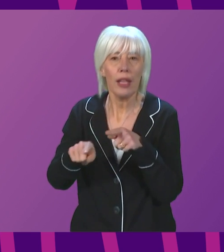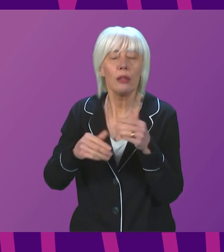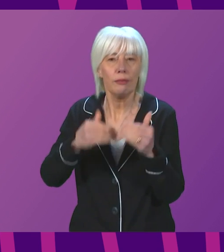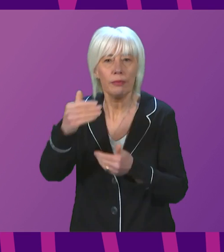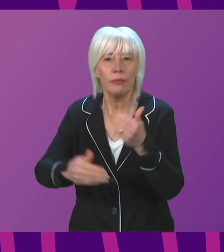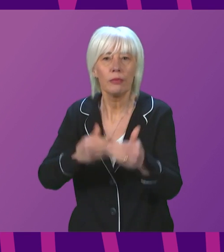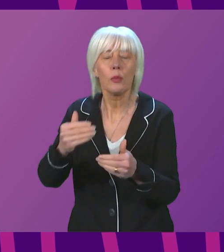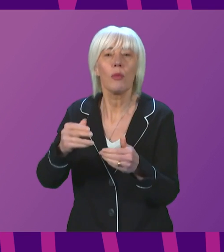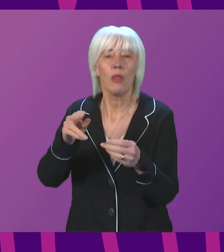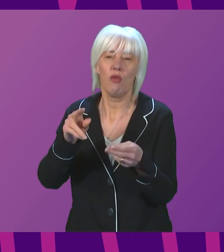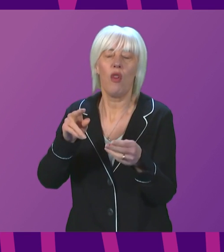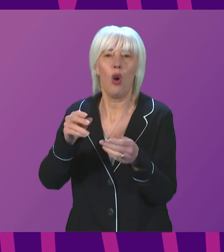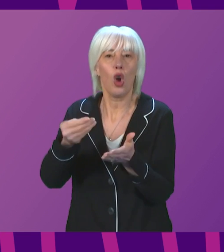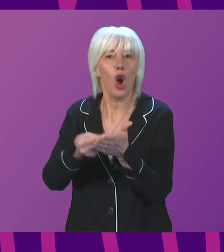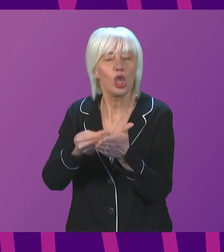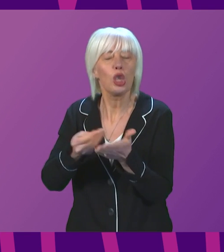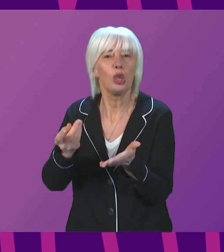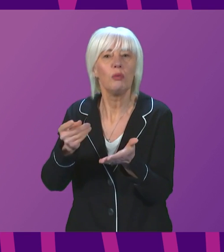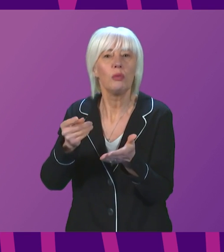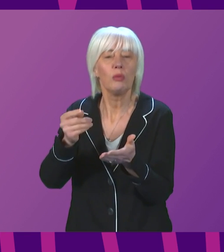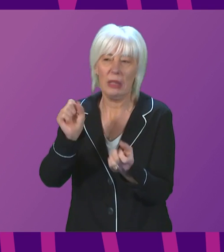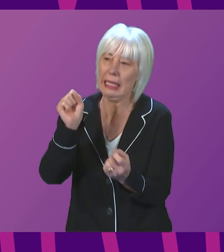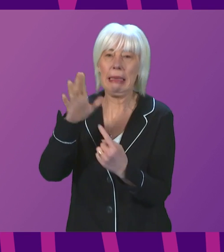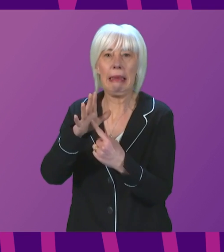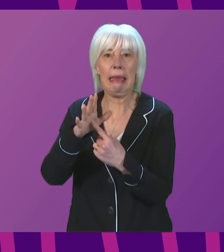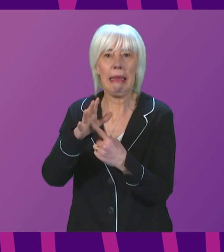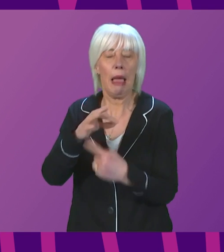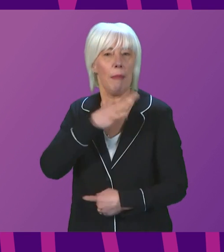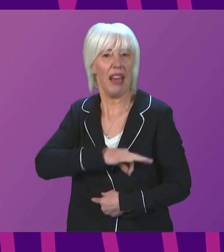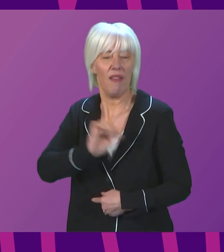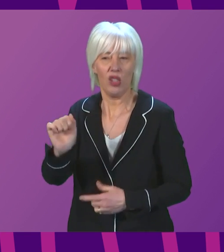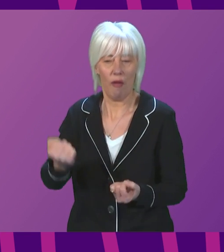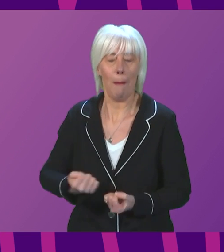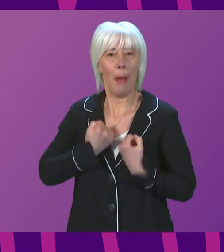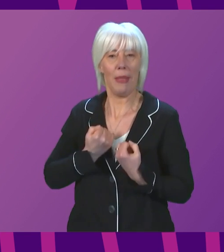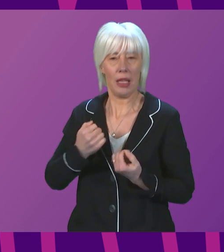That will be one of the key benefits of public ownership in the years to come.